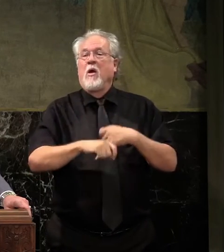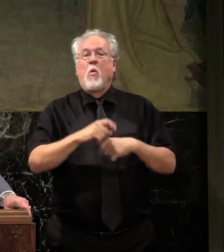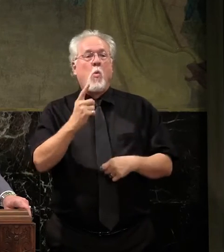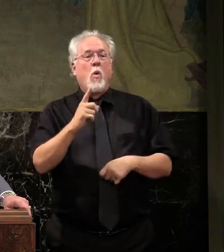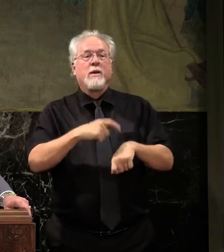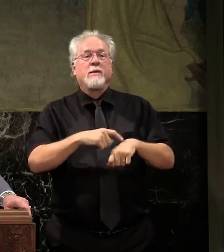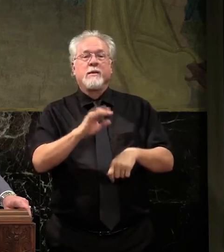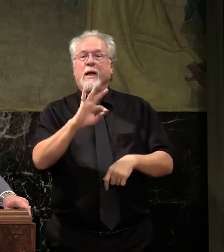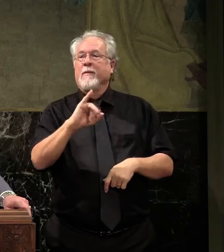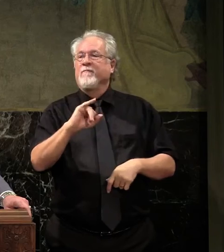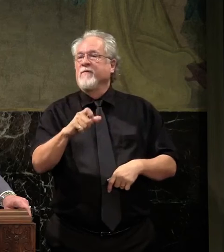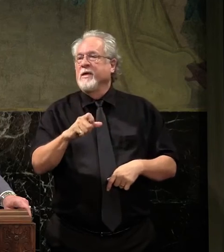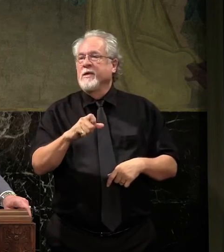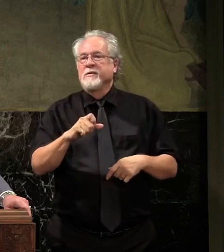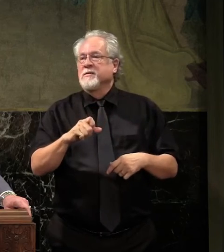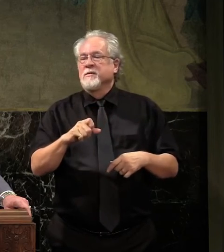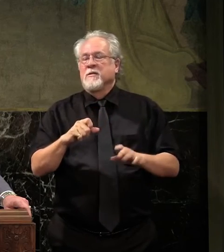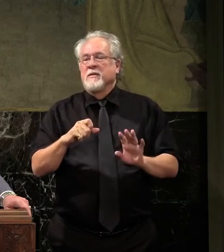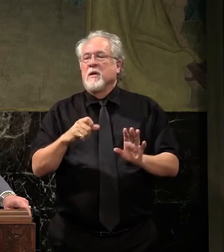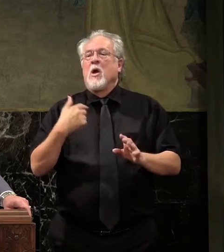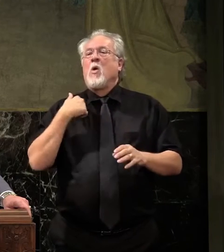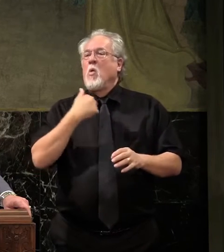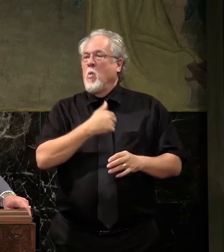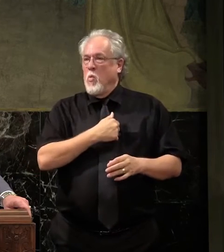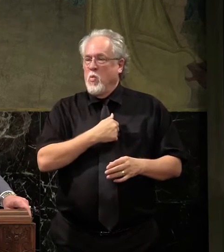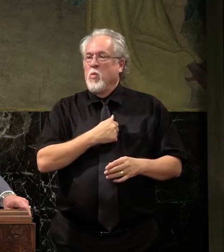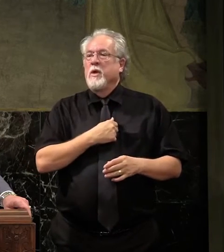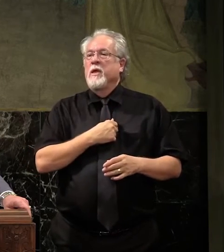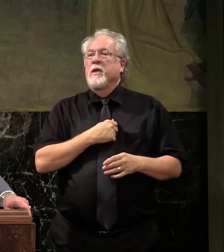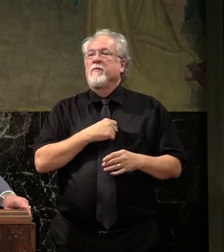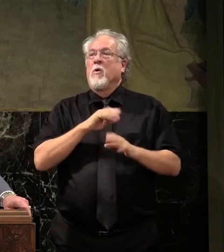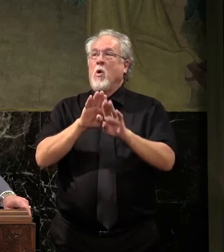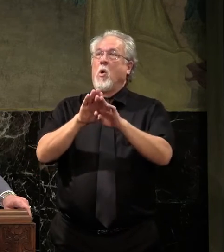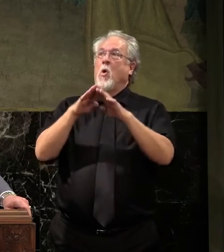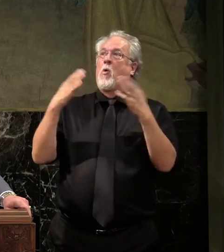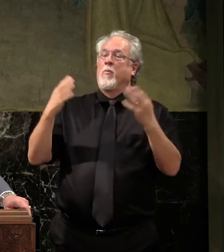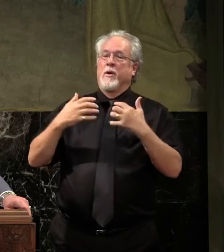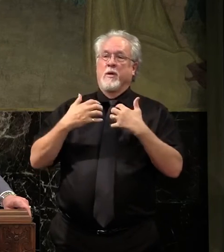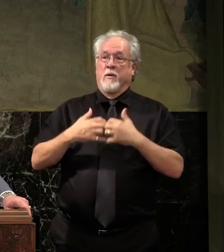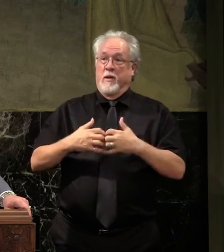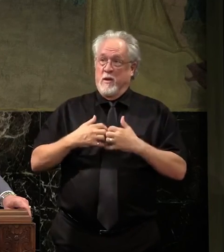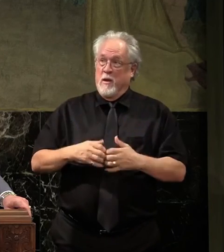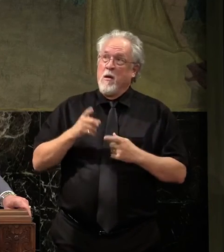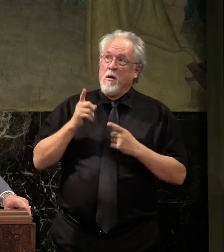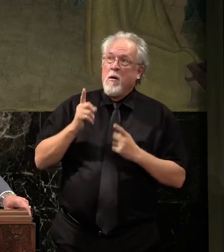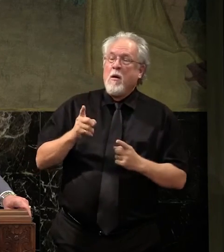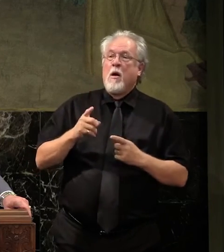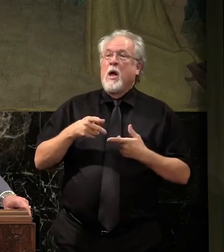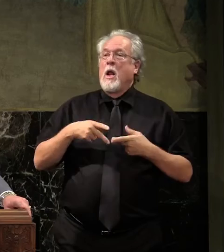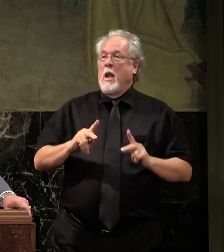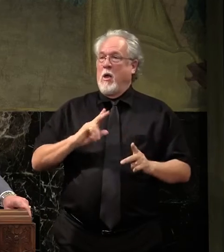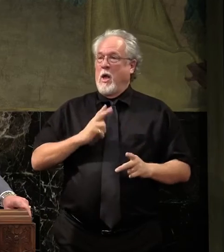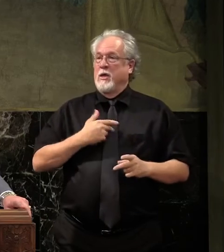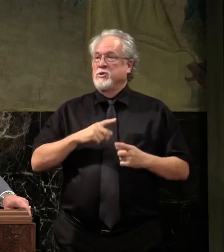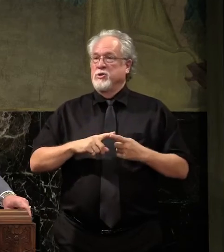fusion of state general fund, we have actually unlocked a mechanism that allows us to to regularly fund